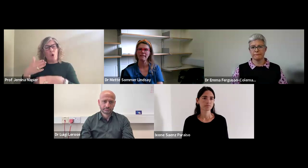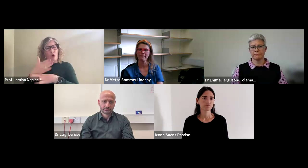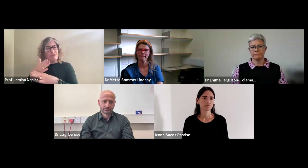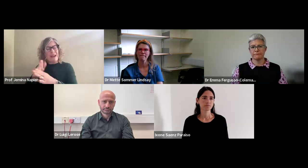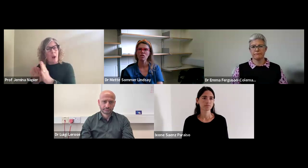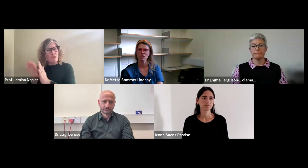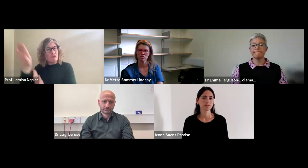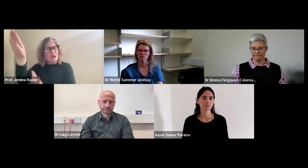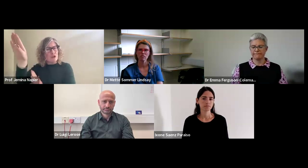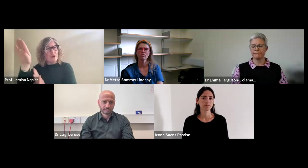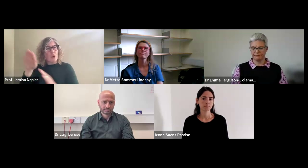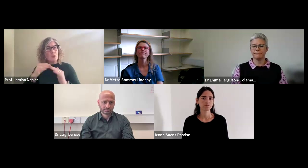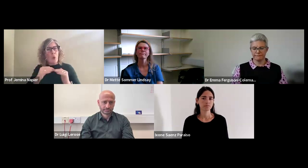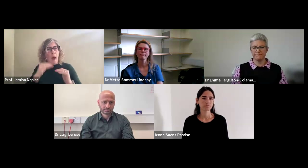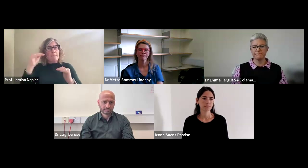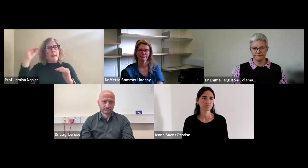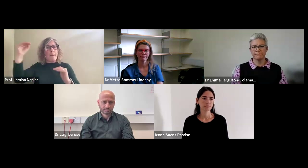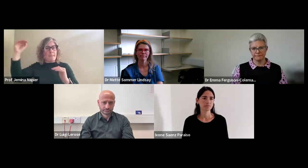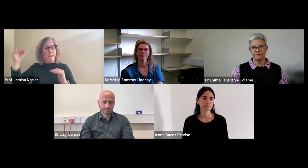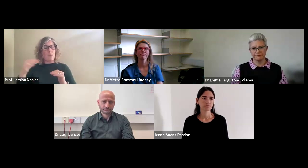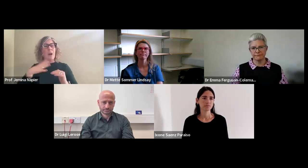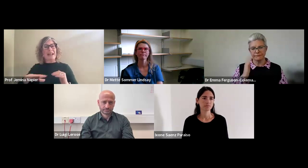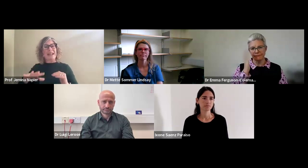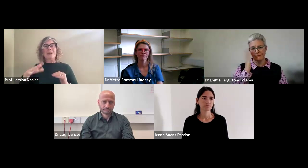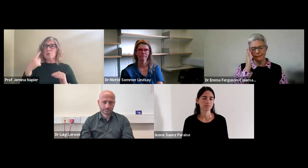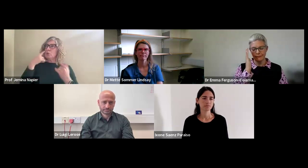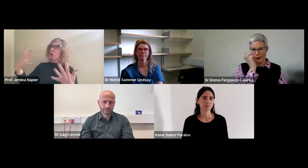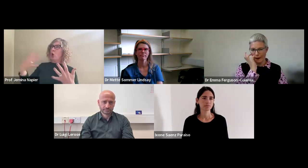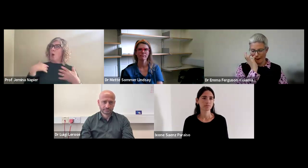you're doing. And all of these aspects are important for career development if